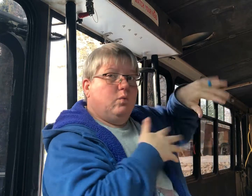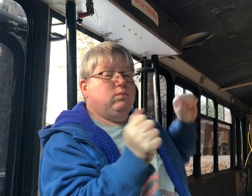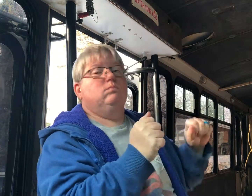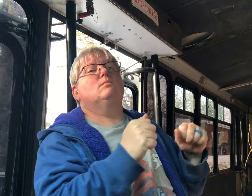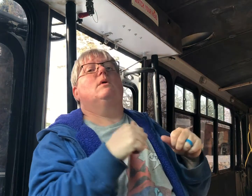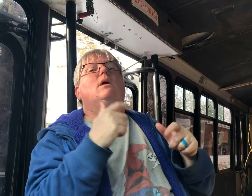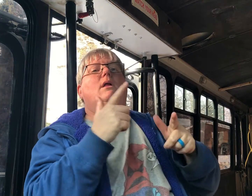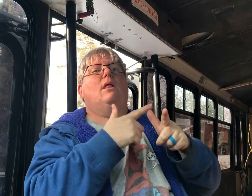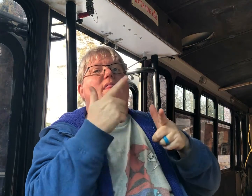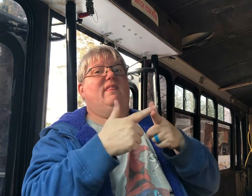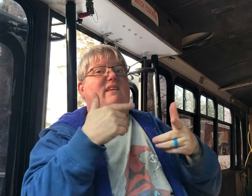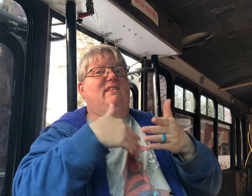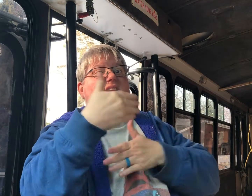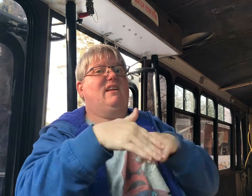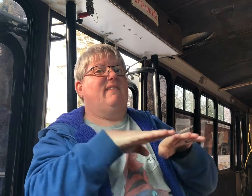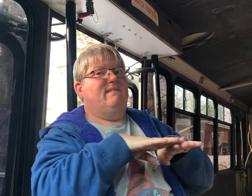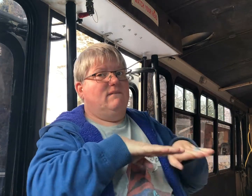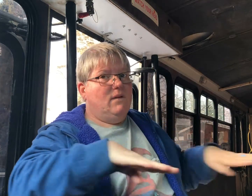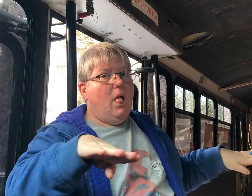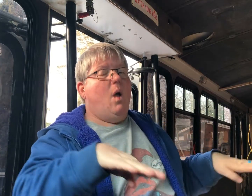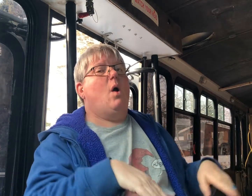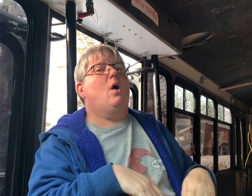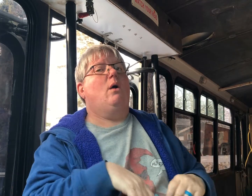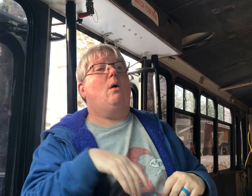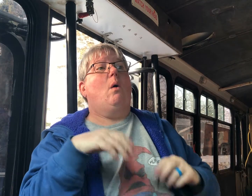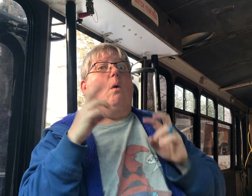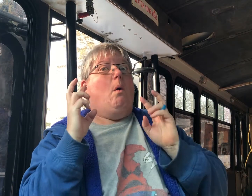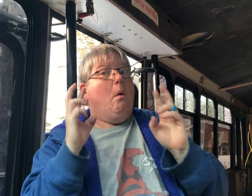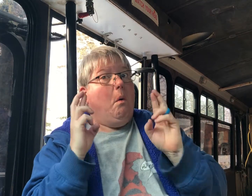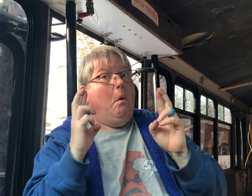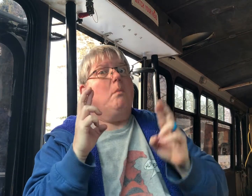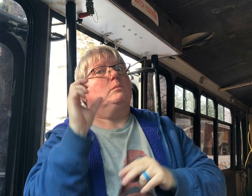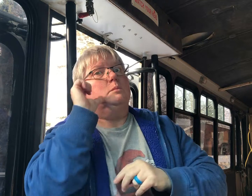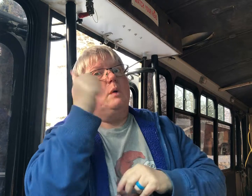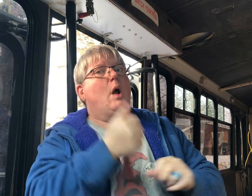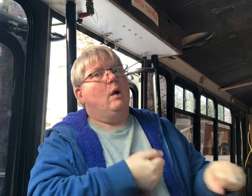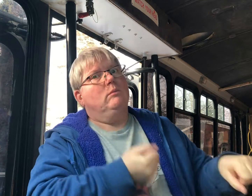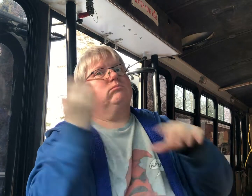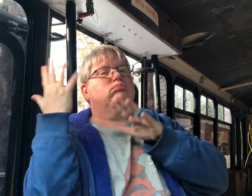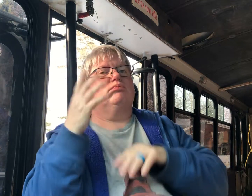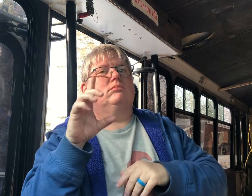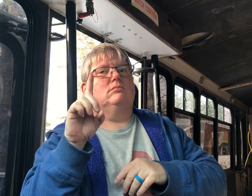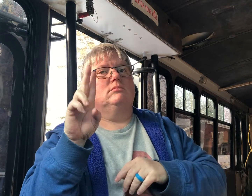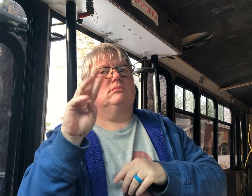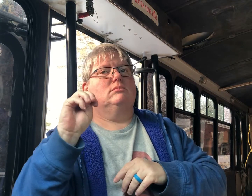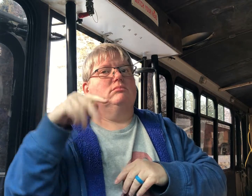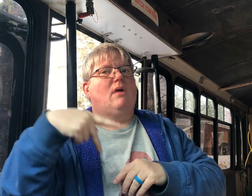tore down. And then the next would be the floor. So I'm hoping tomorrow I can take it to the dump